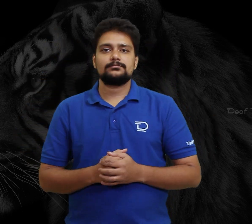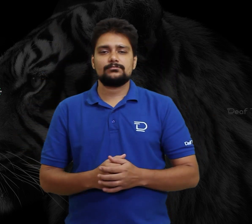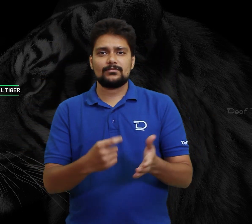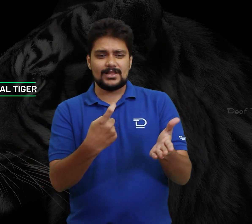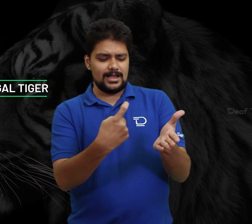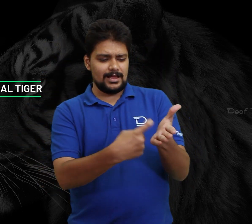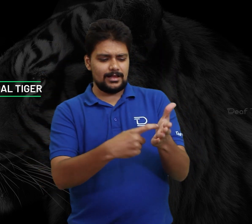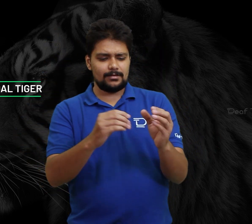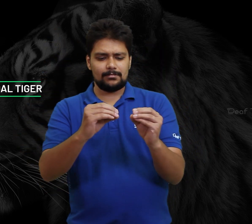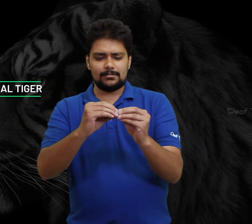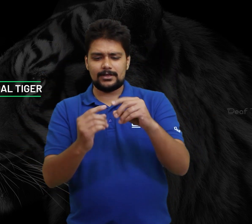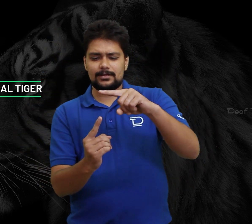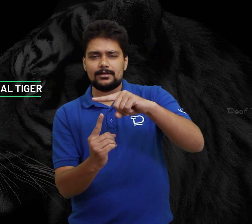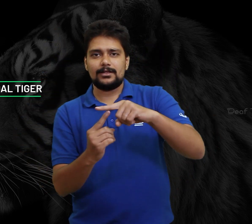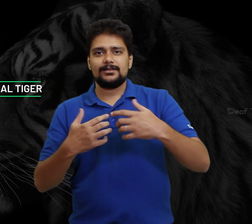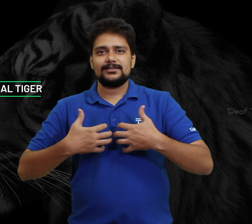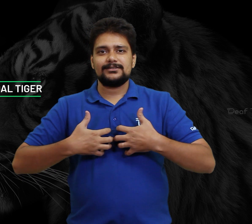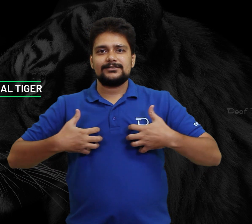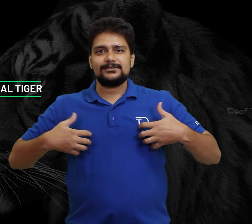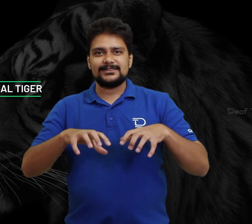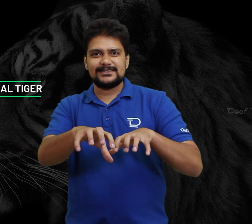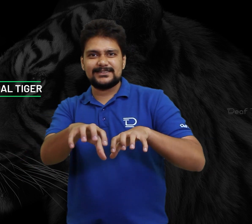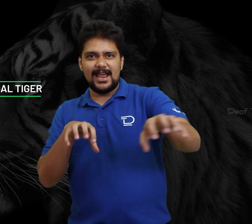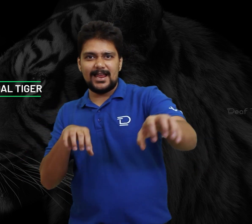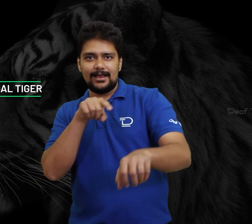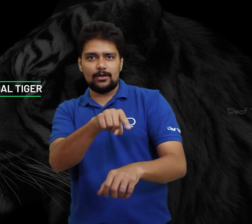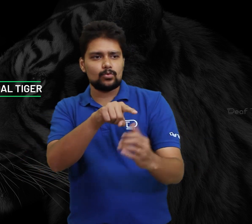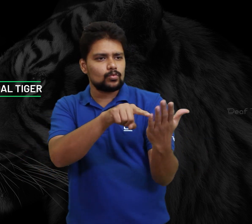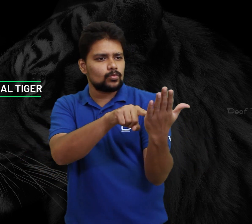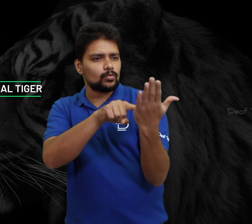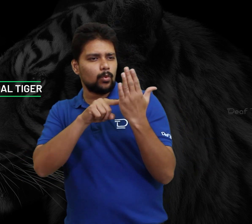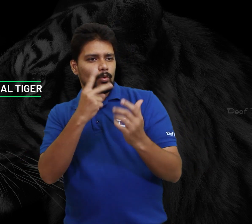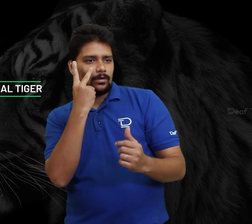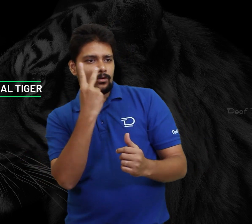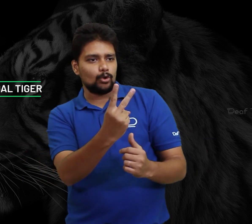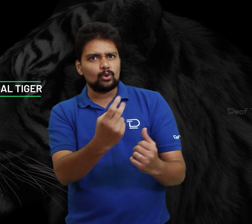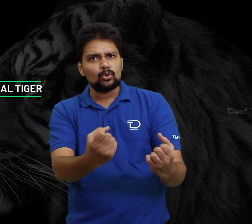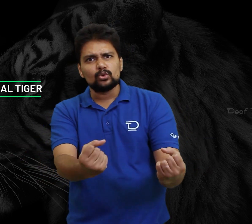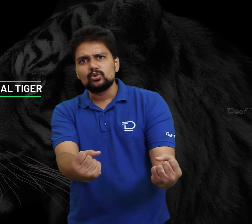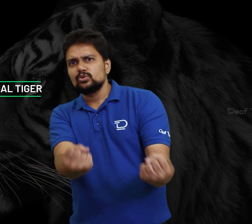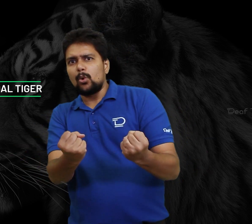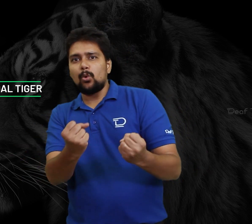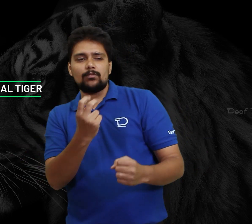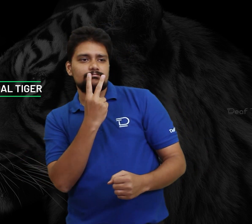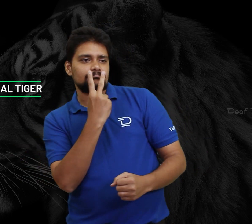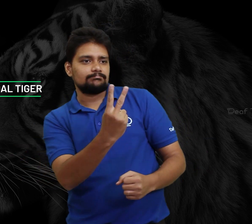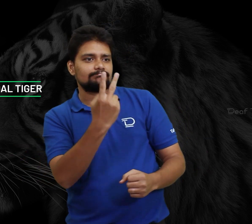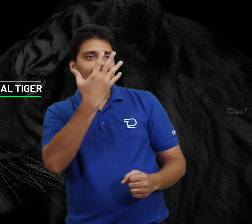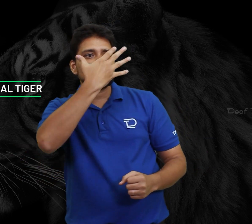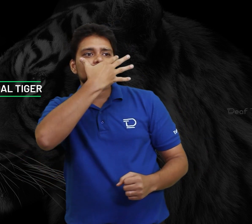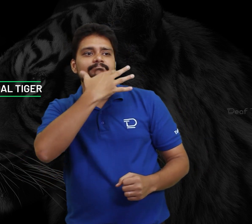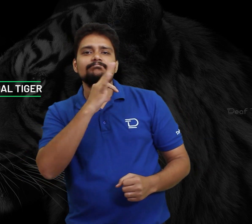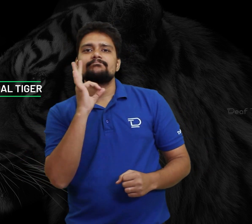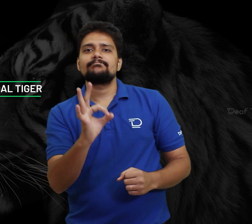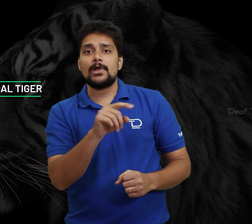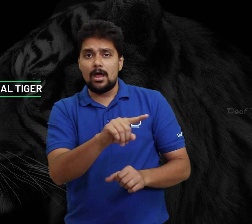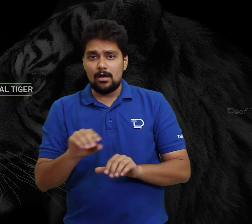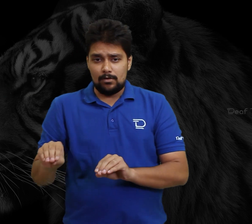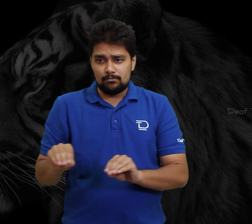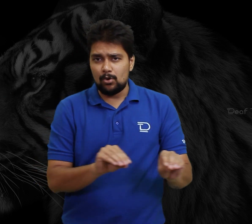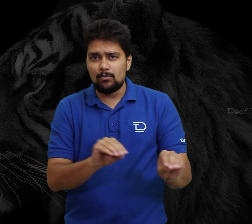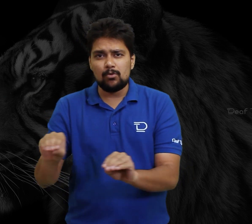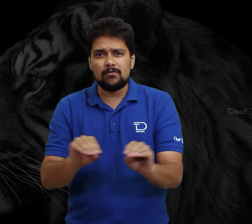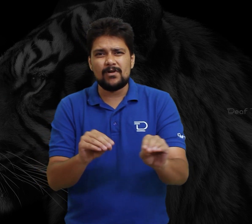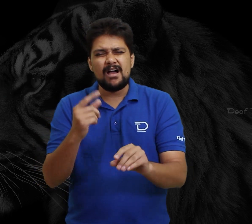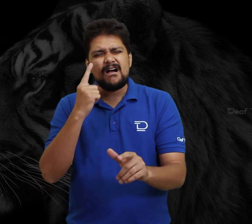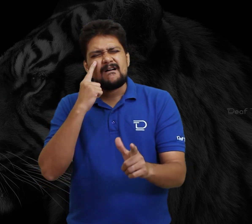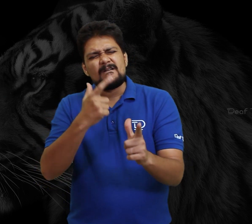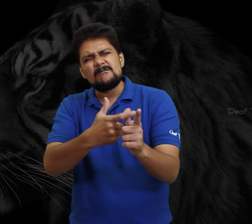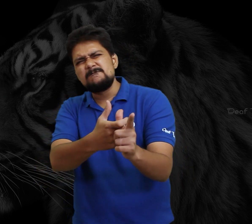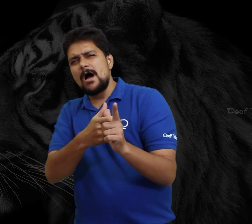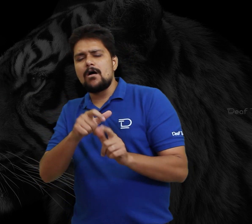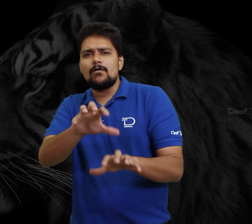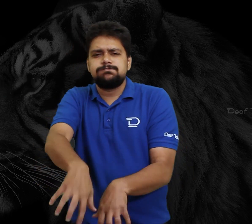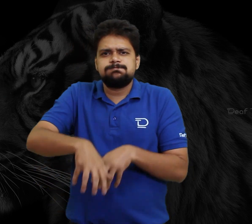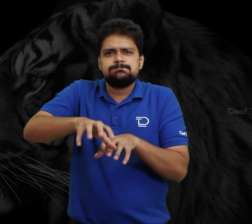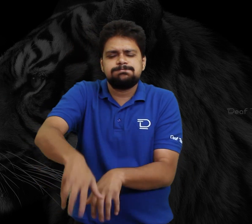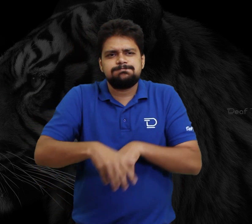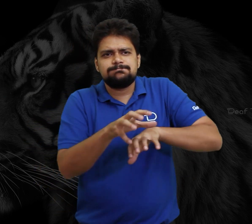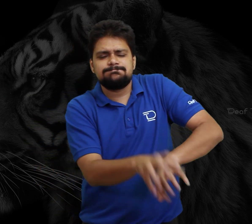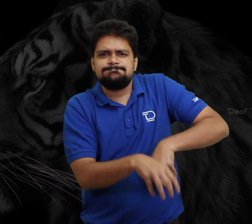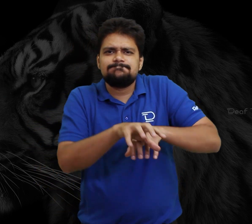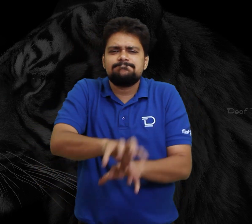The Royal Bengal Tiger symbolizes strength, grace and agility.